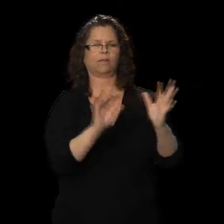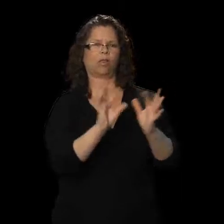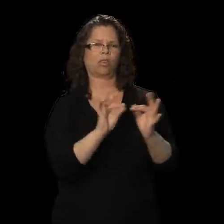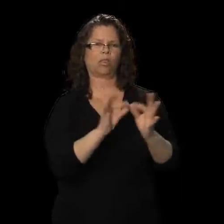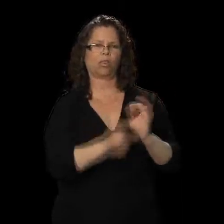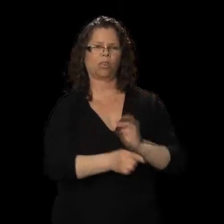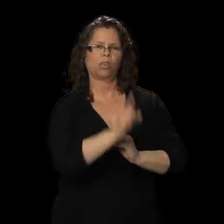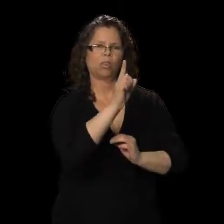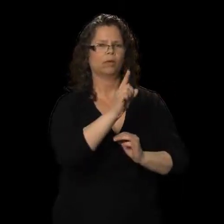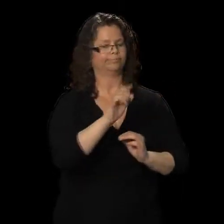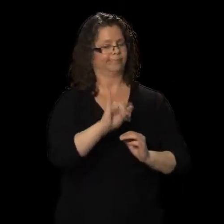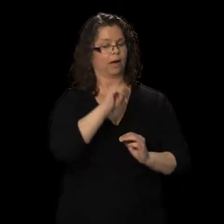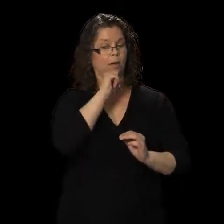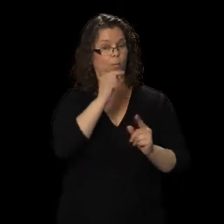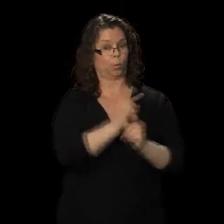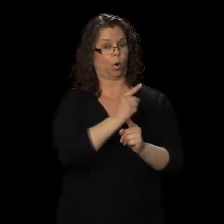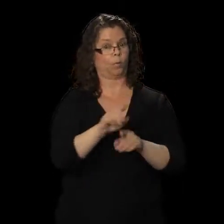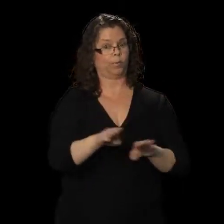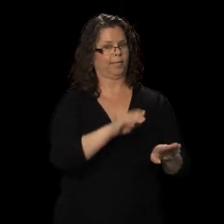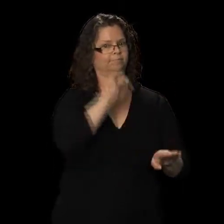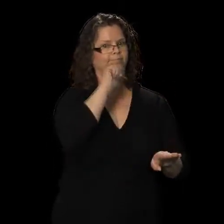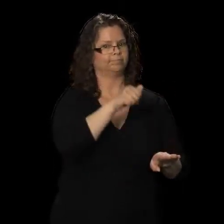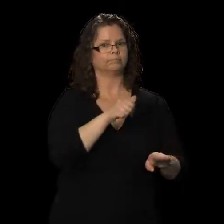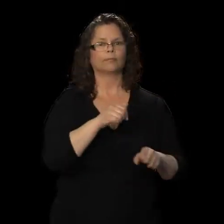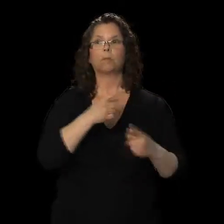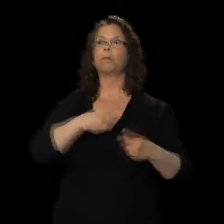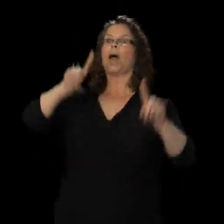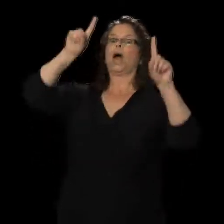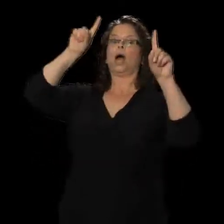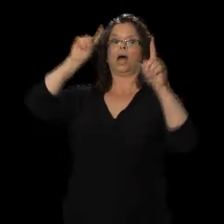repeatedly to be against the law.